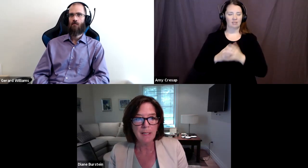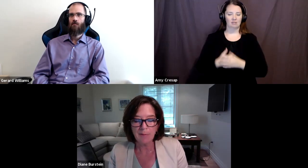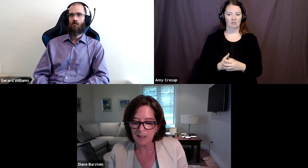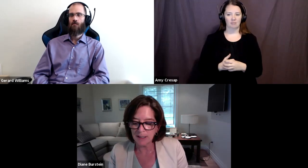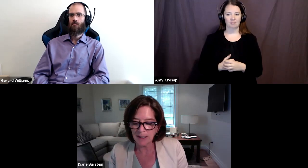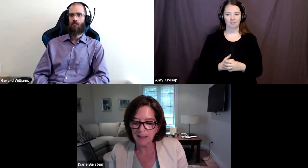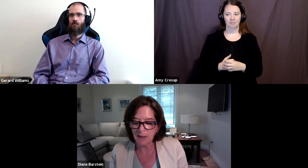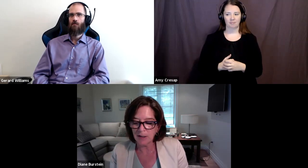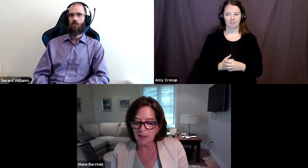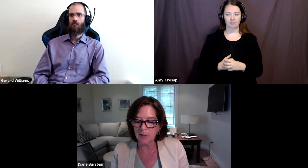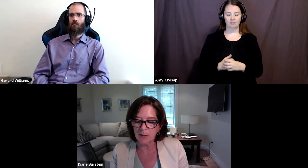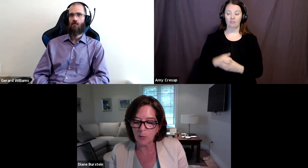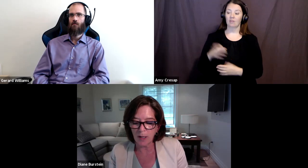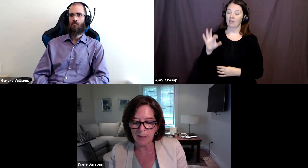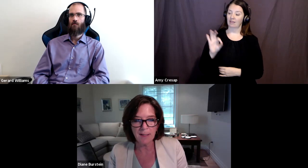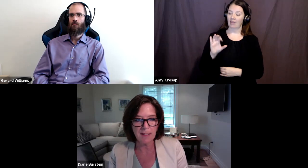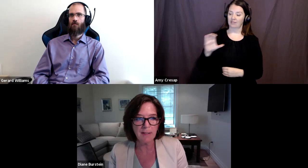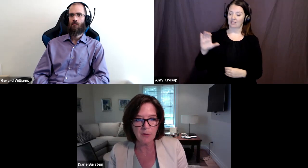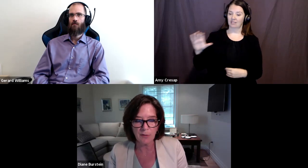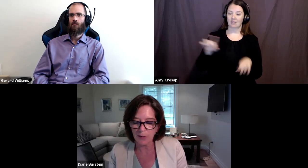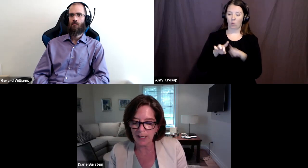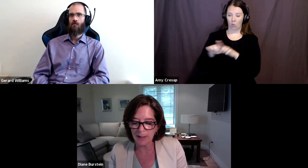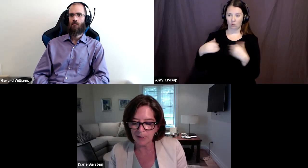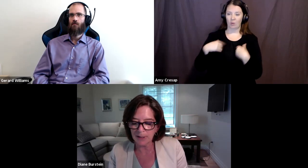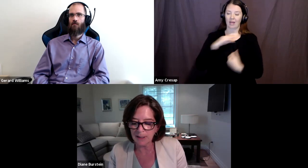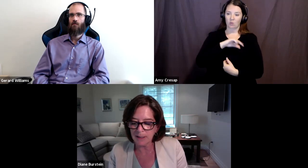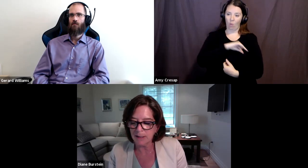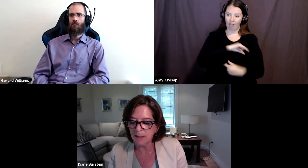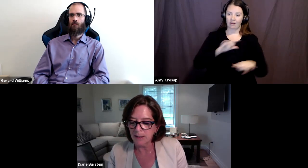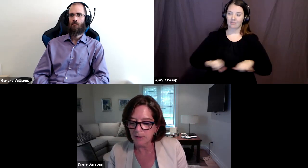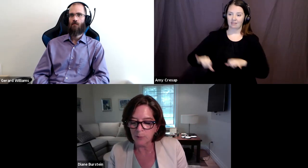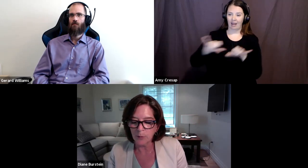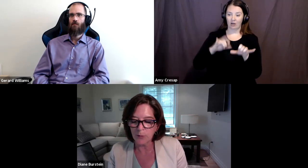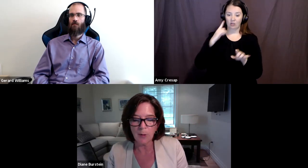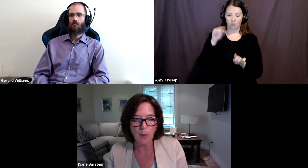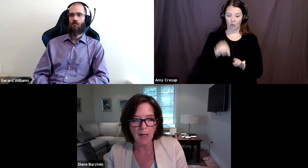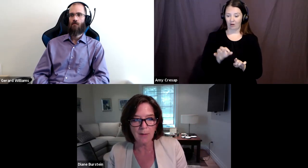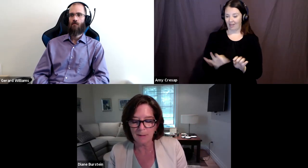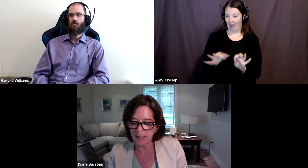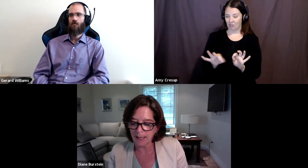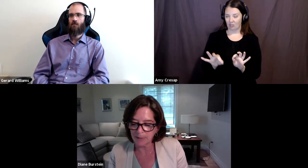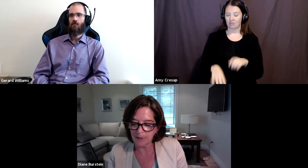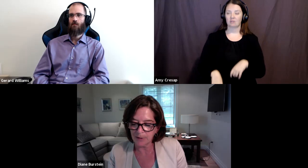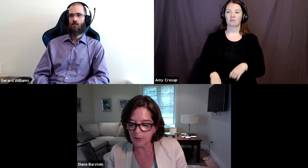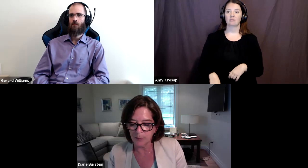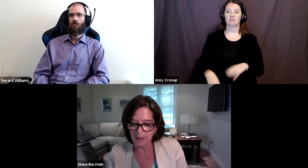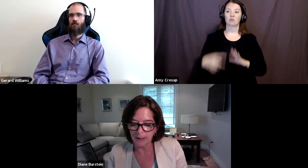The FCC also has quality standards for captions, the rules require that captions should be